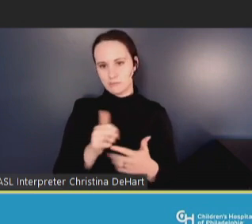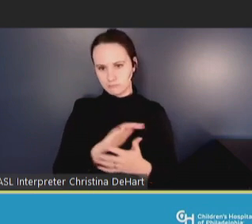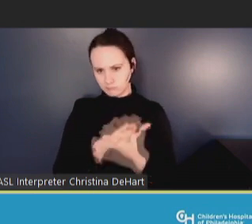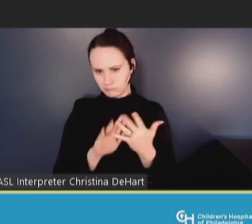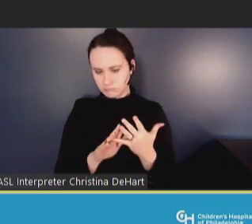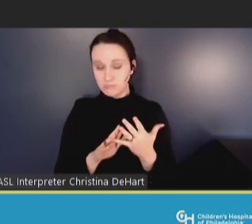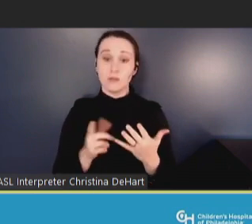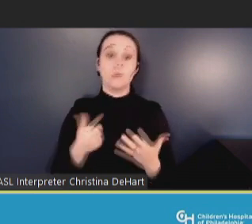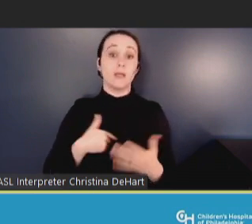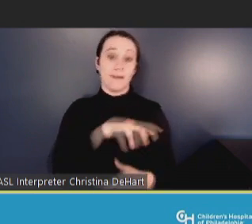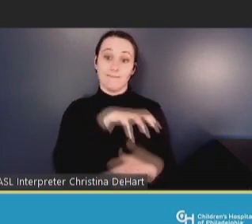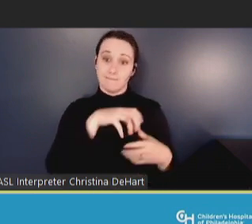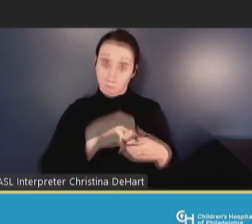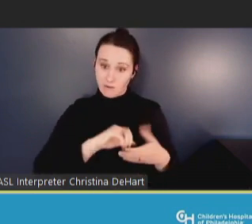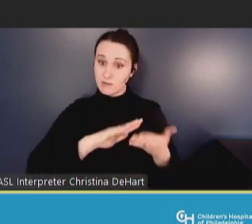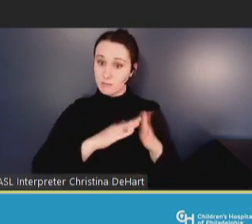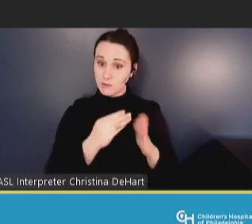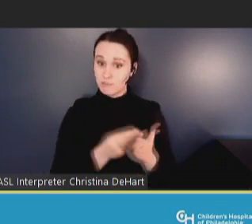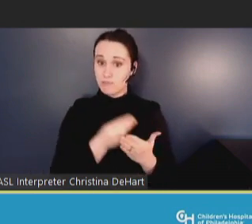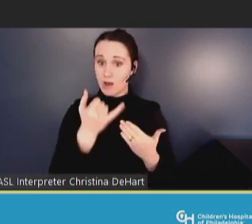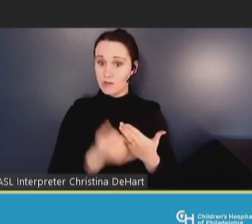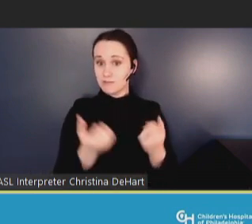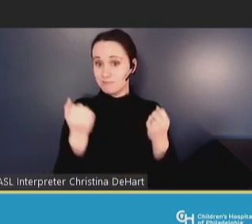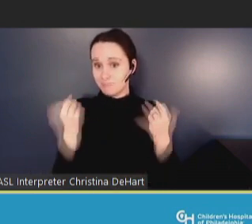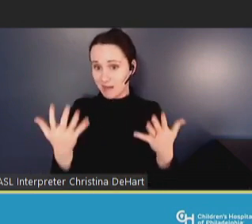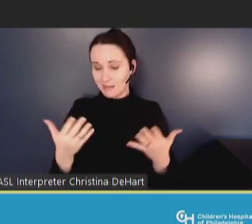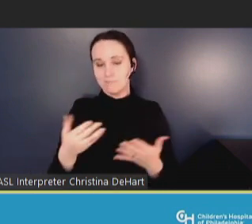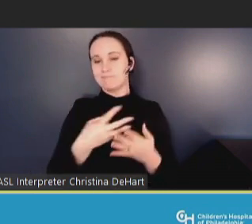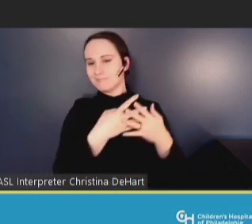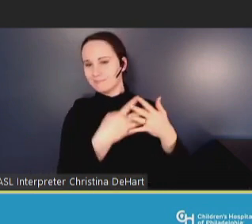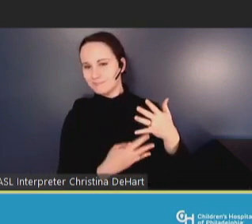some of which are listed here. One of them we can highlight is a partnership with the